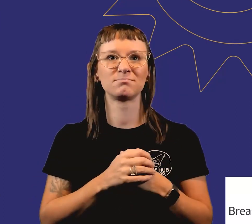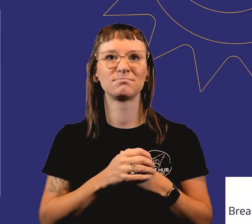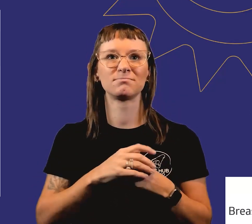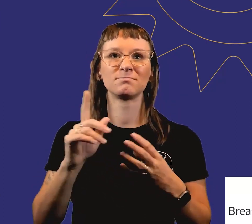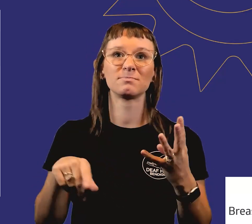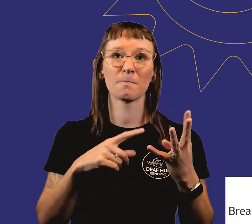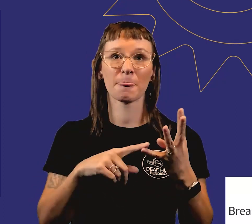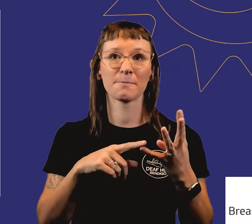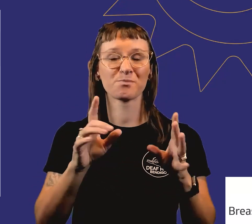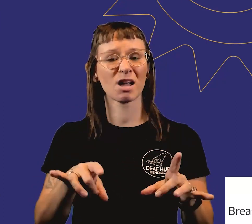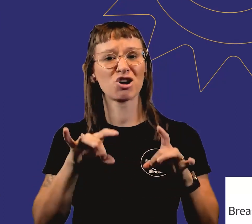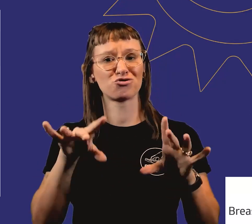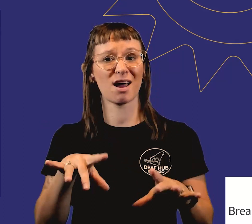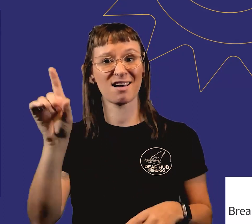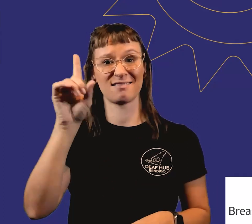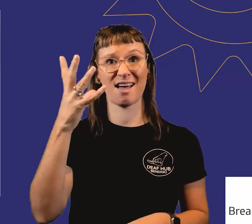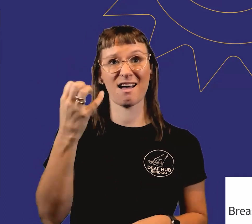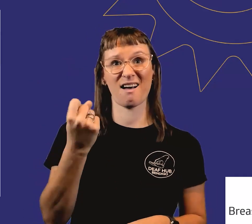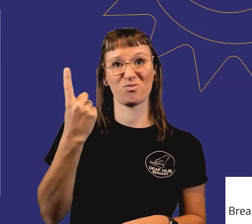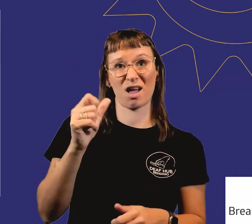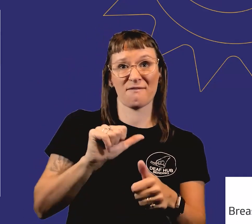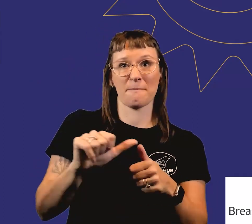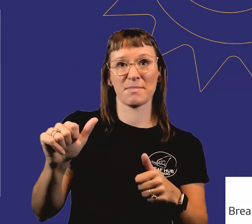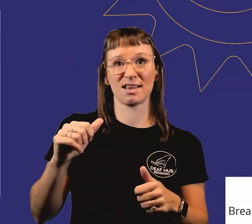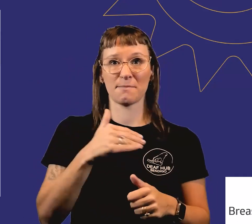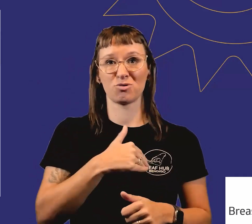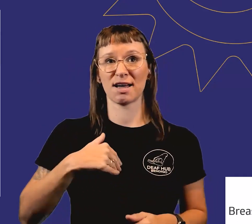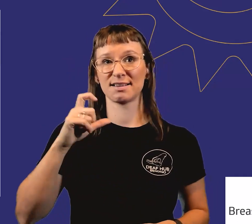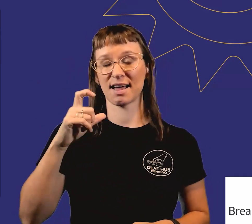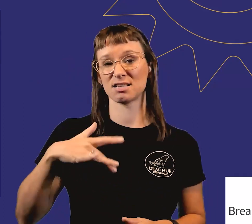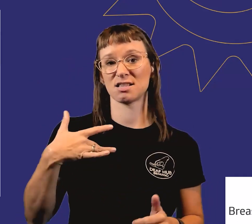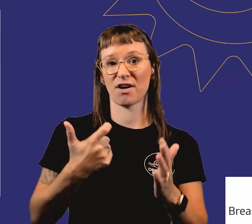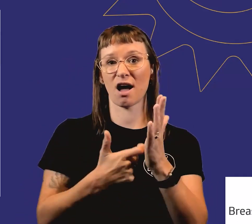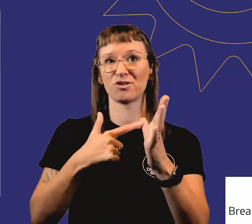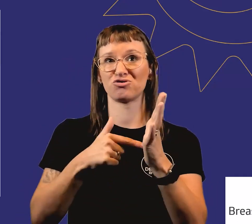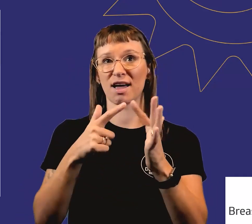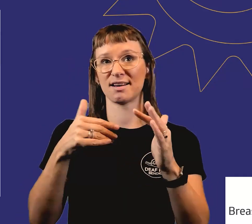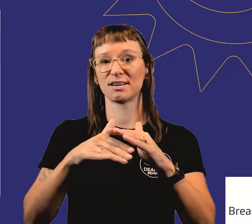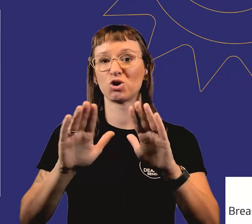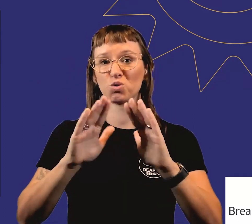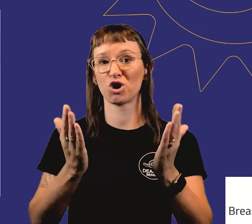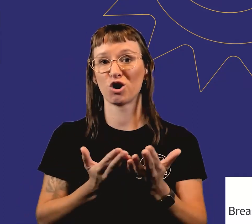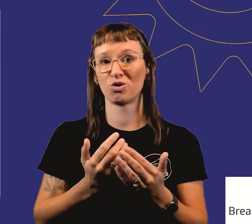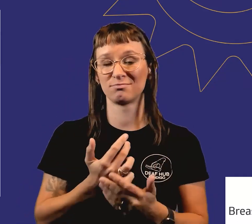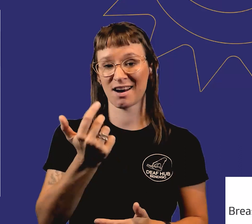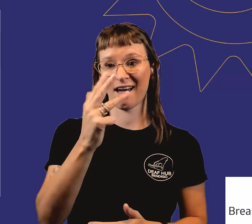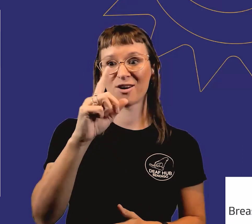Australia now has one of the best breast cancer survival rates in the world 91% after 5 years.